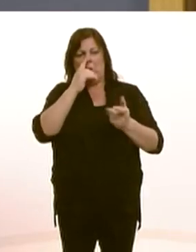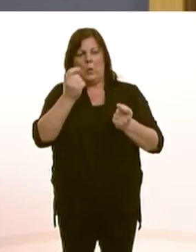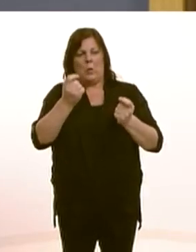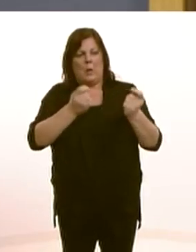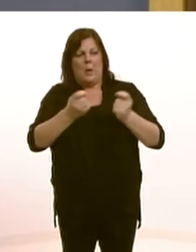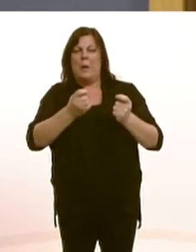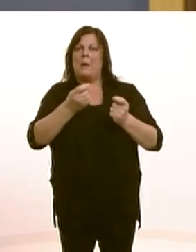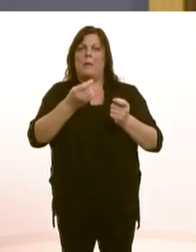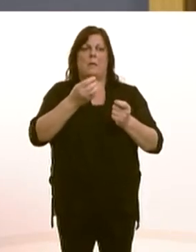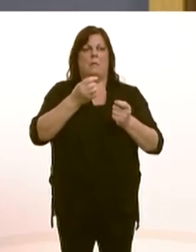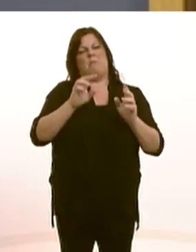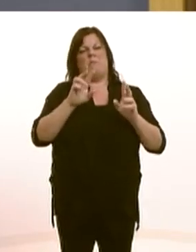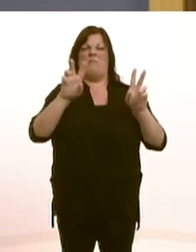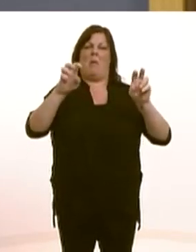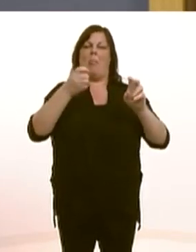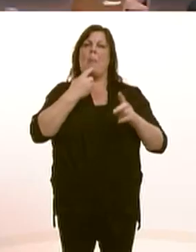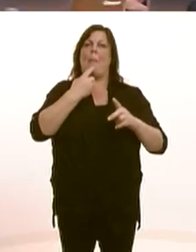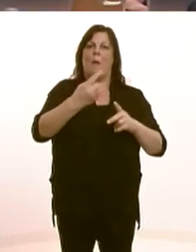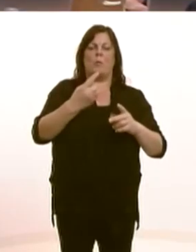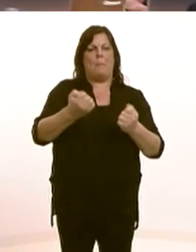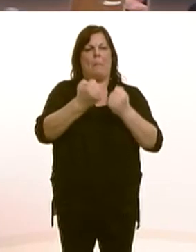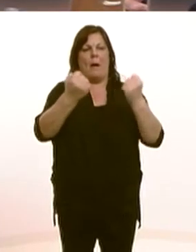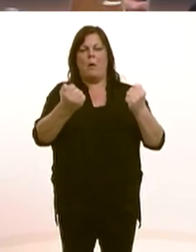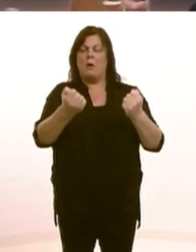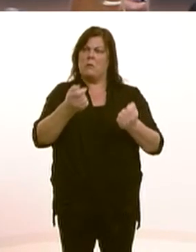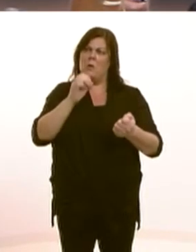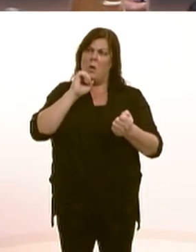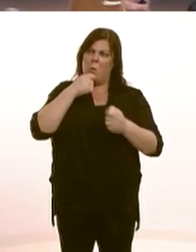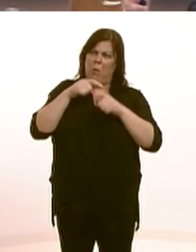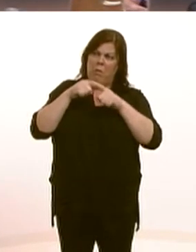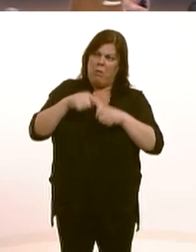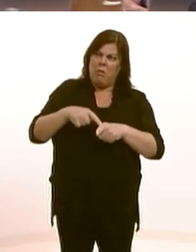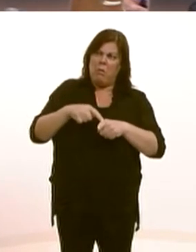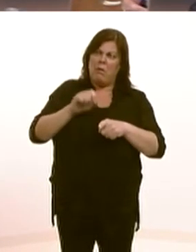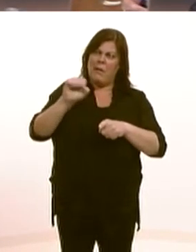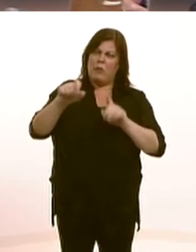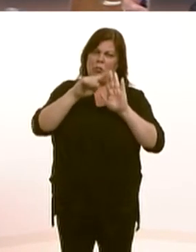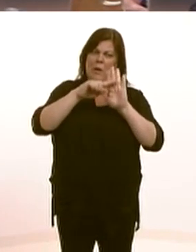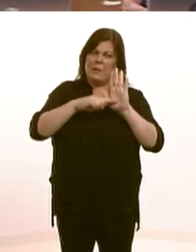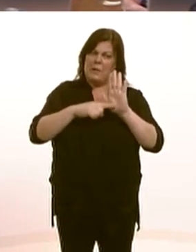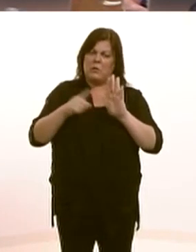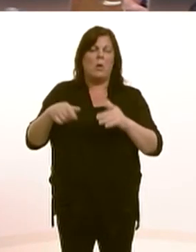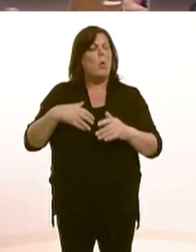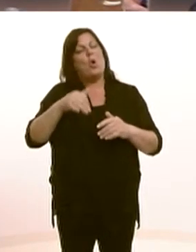Would you be willing to look into Professor Morganís proposals? Carwyn Jones: Of course. I know those local authorities, some have been better than others over the years: Carmarthenshire,